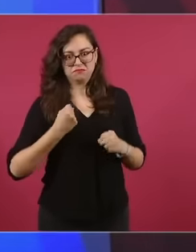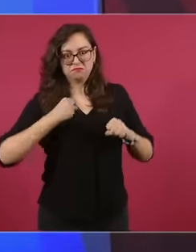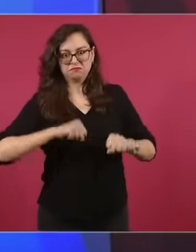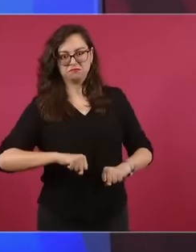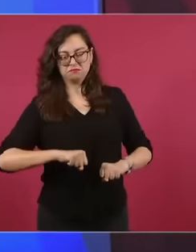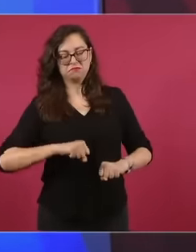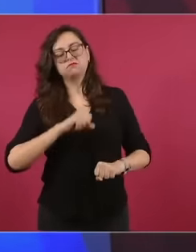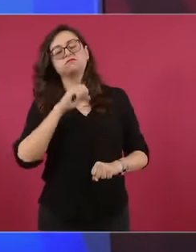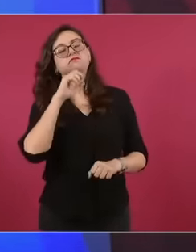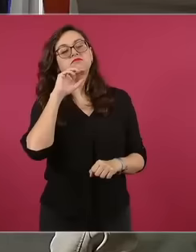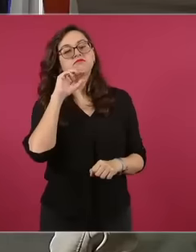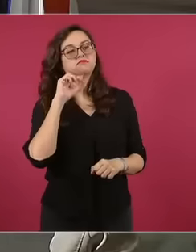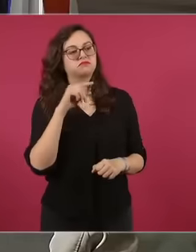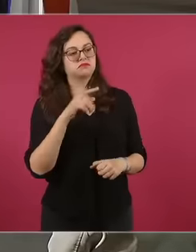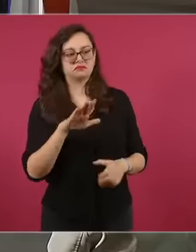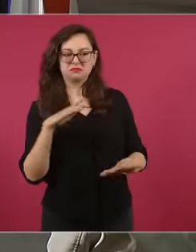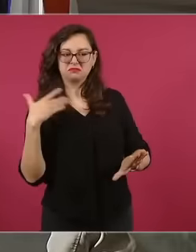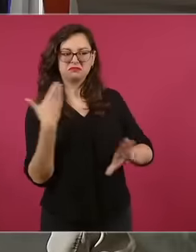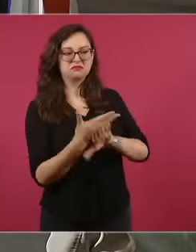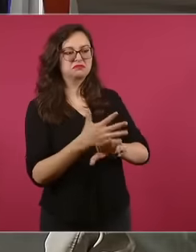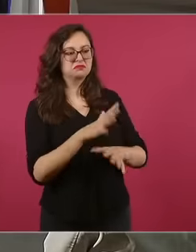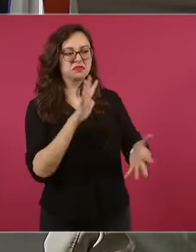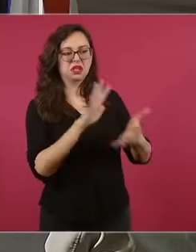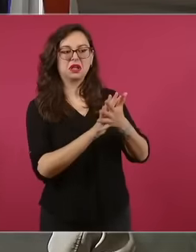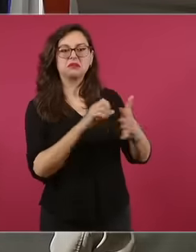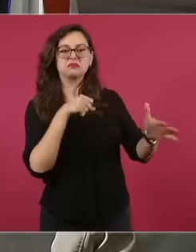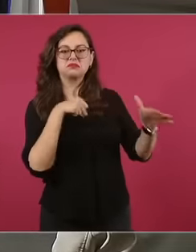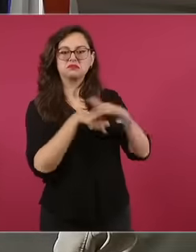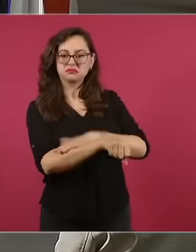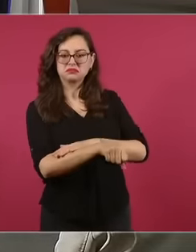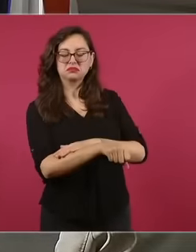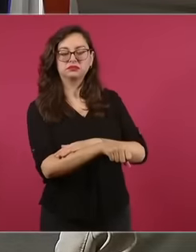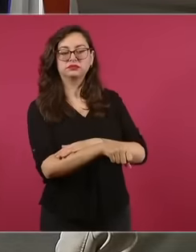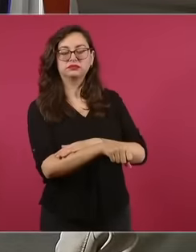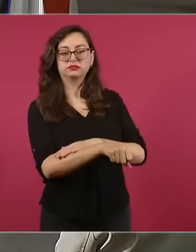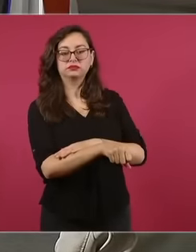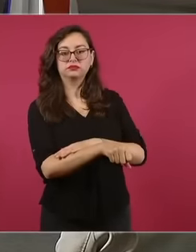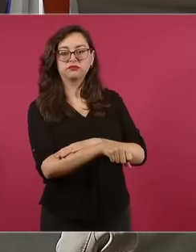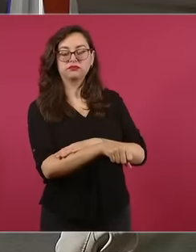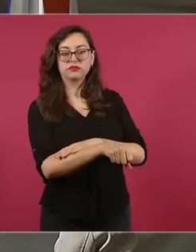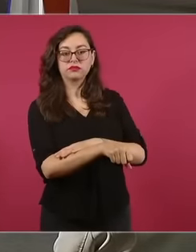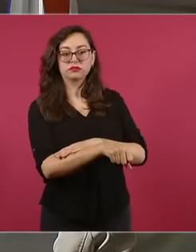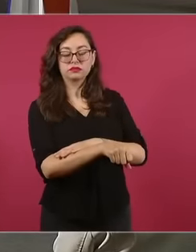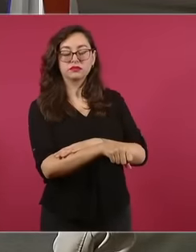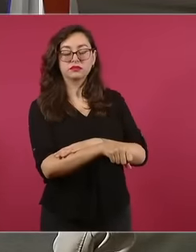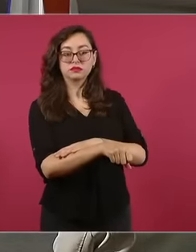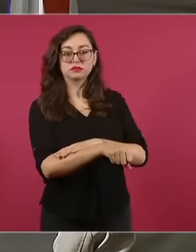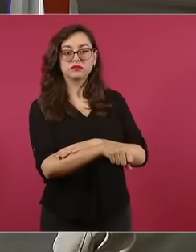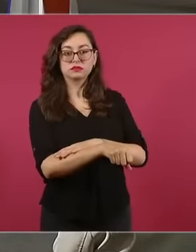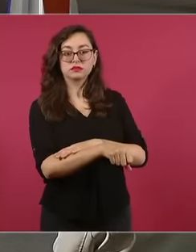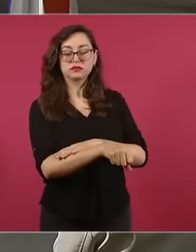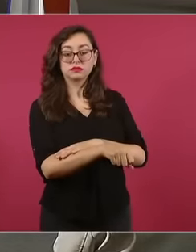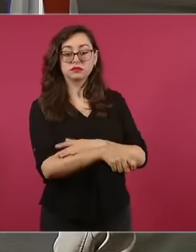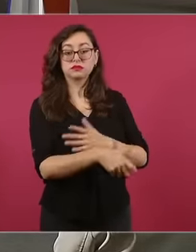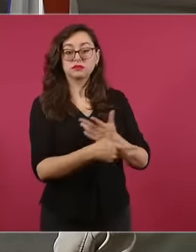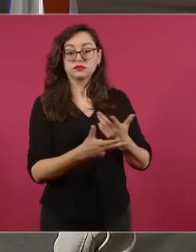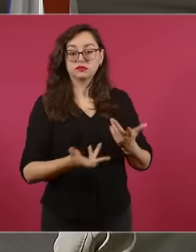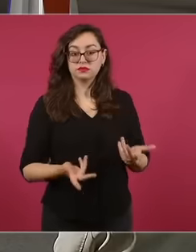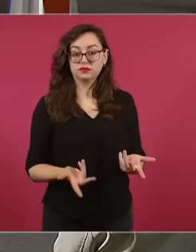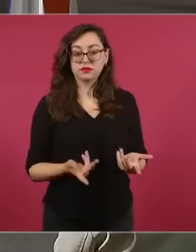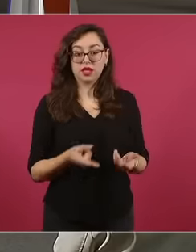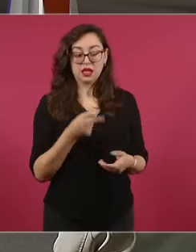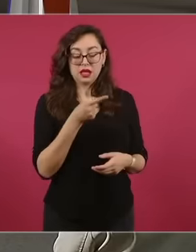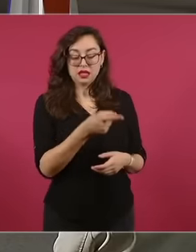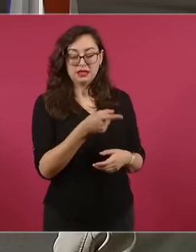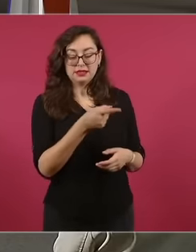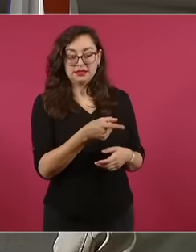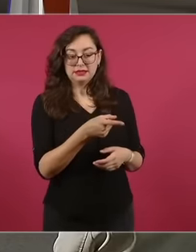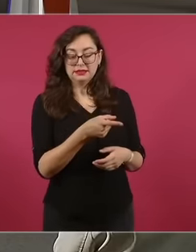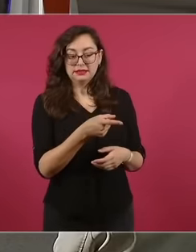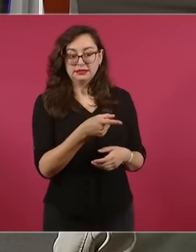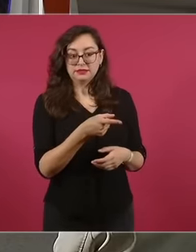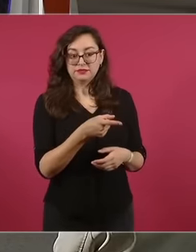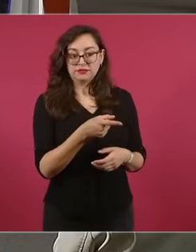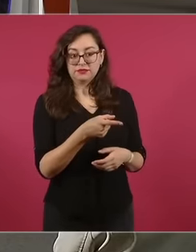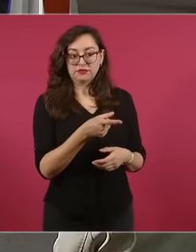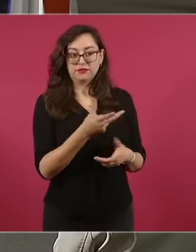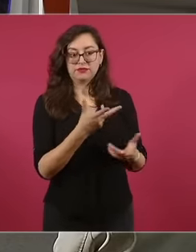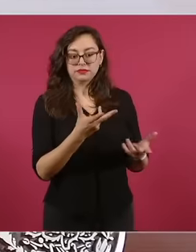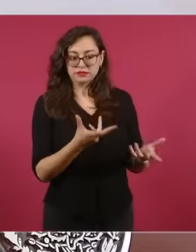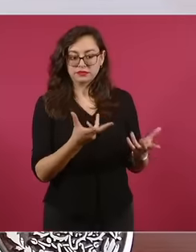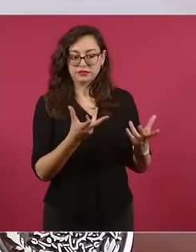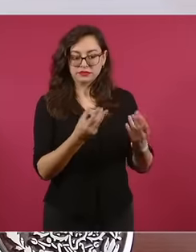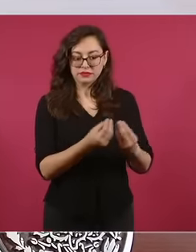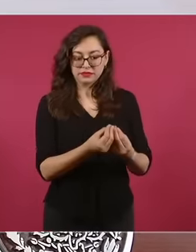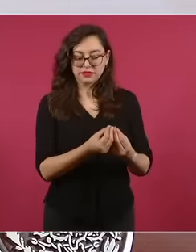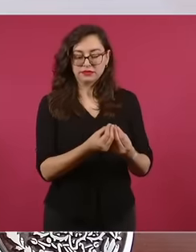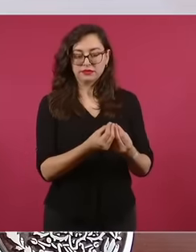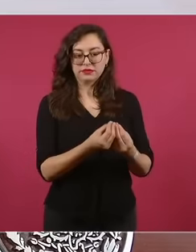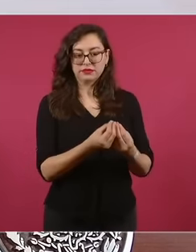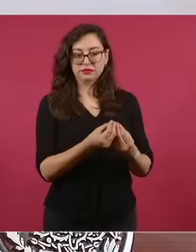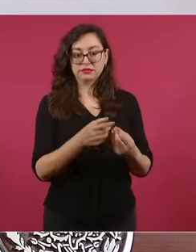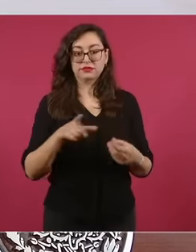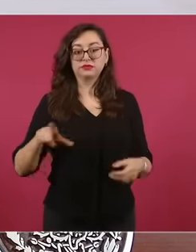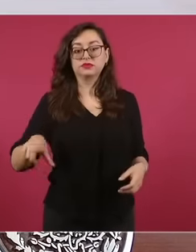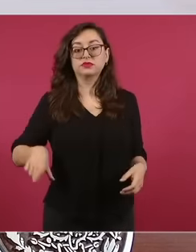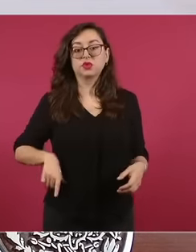and he went to jail and he was part of the interim government of La Barra,